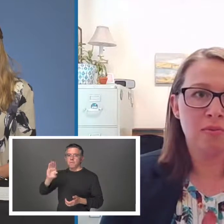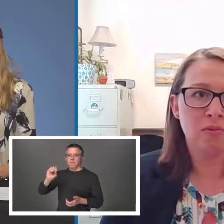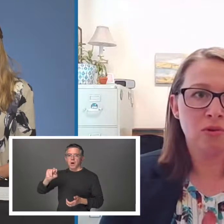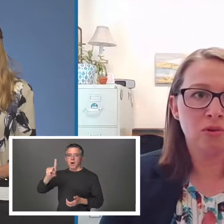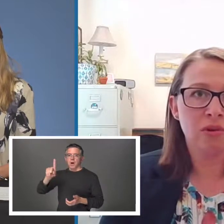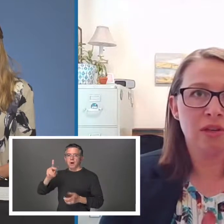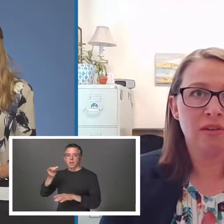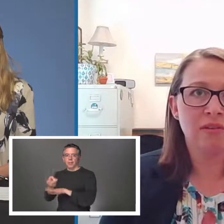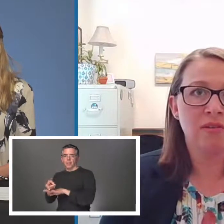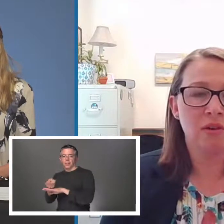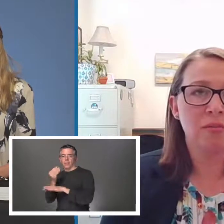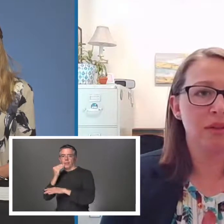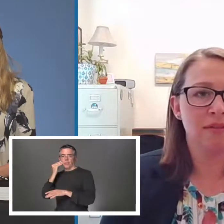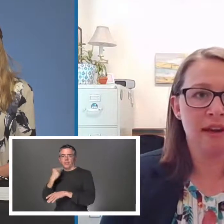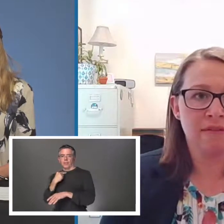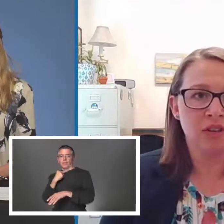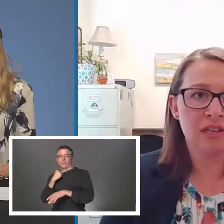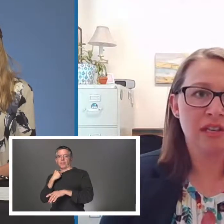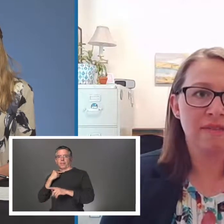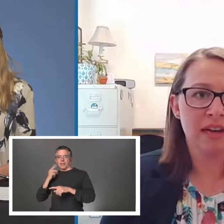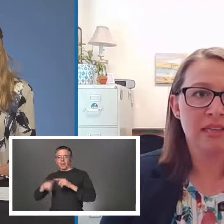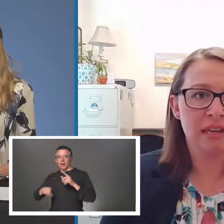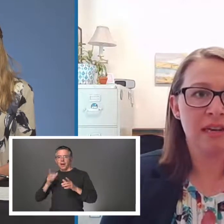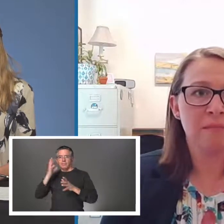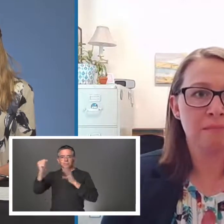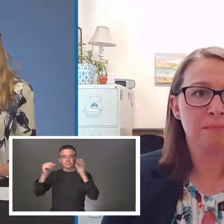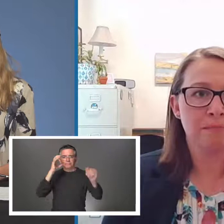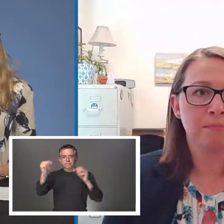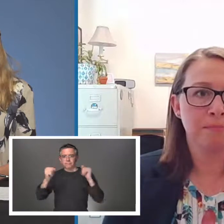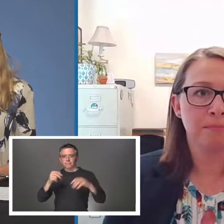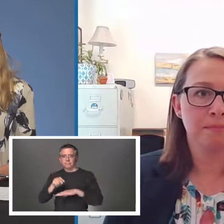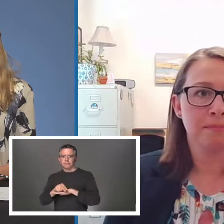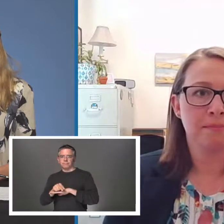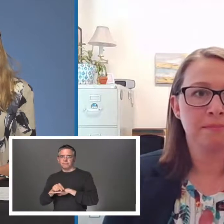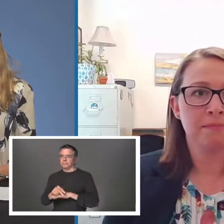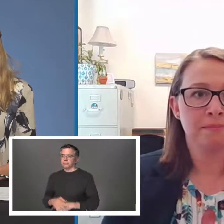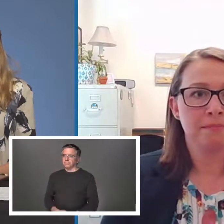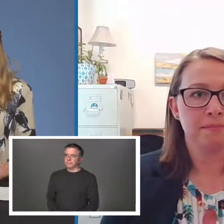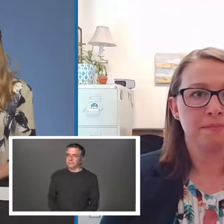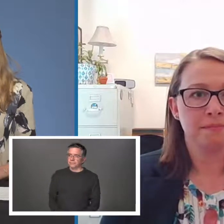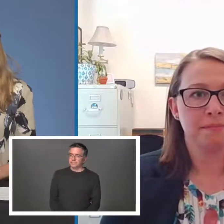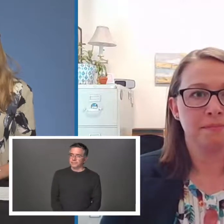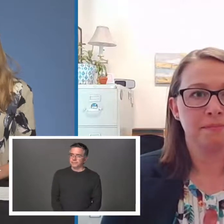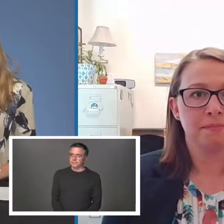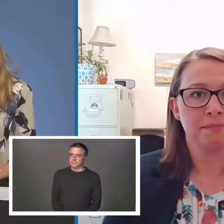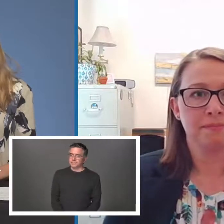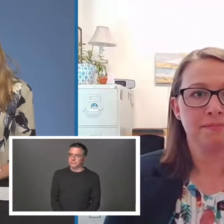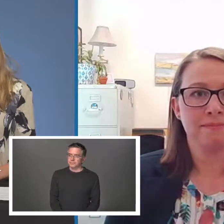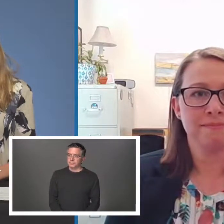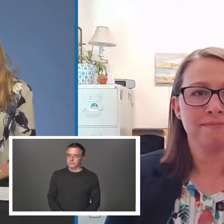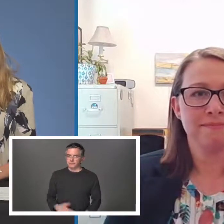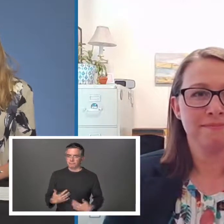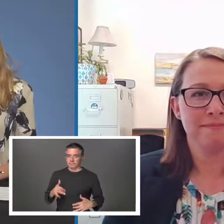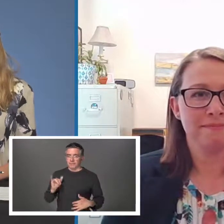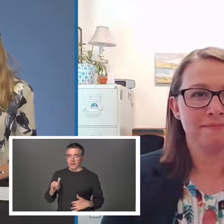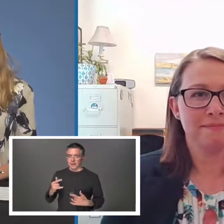who truly don't believe they have a chance to get vaccinated. Yeah, yeah, thank you. There's a lot of heart in this work,